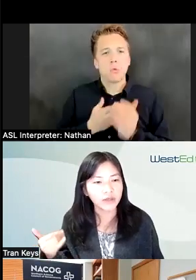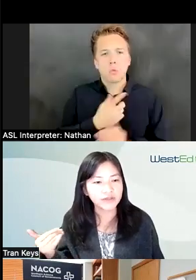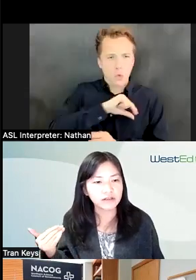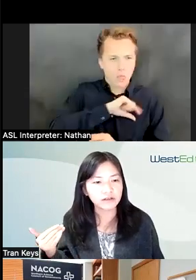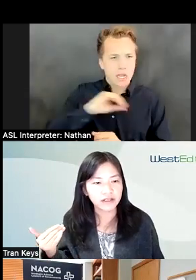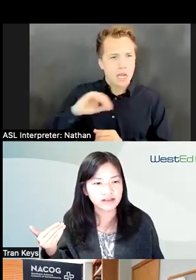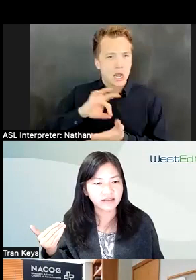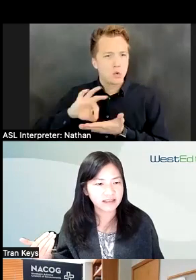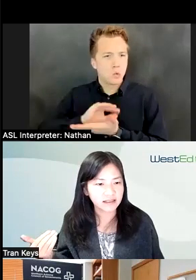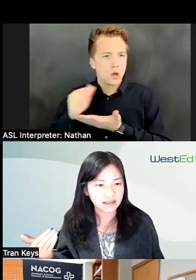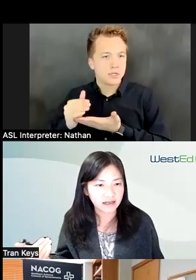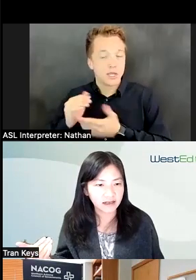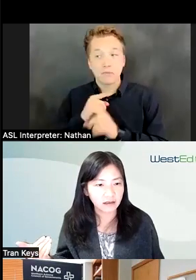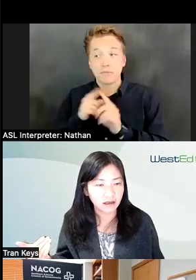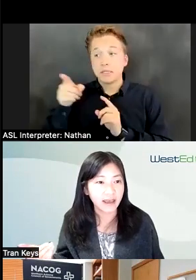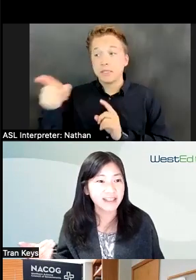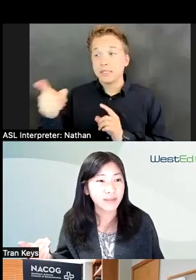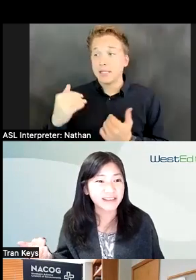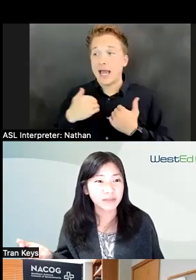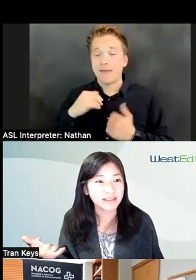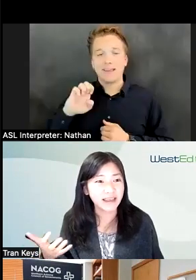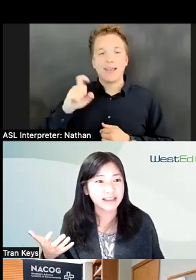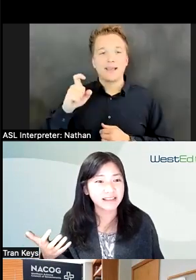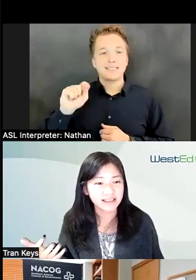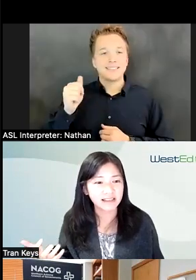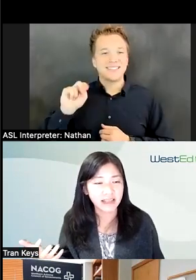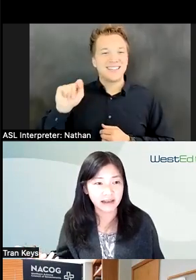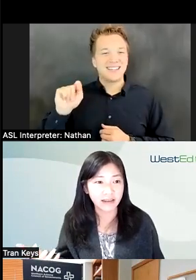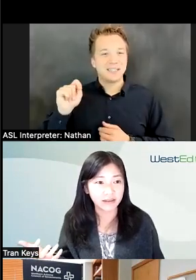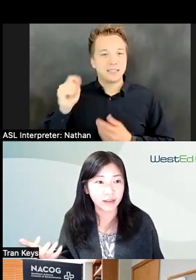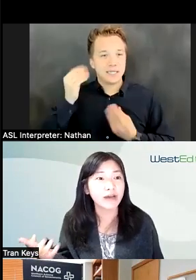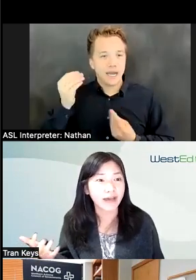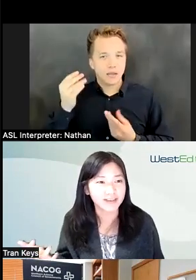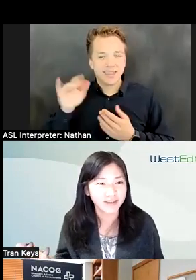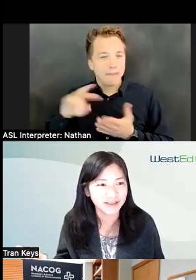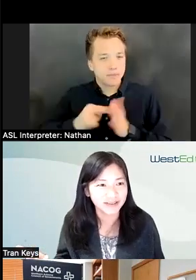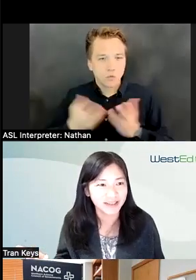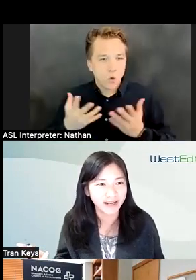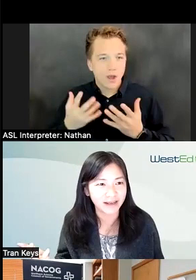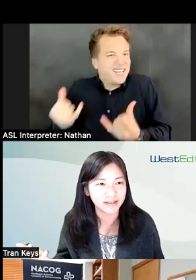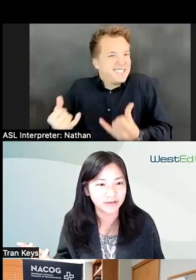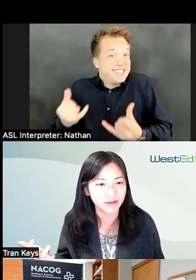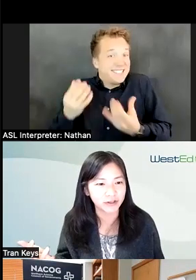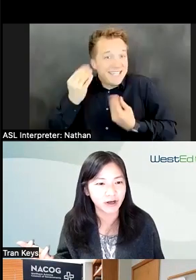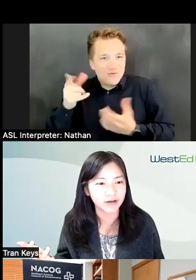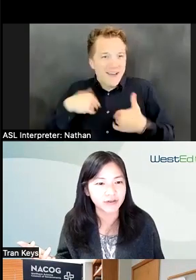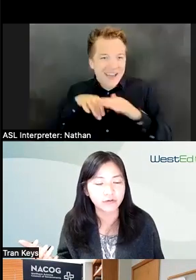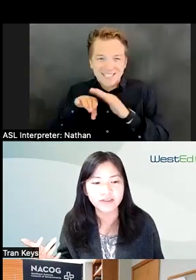What you see here, this is extant data. It basically means existing data that you have access to. That's what I alluded to earlier on.